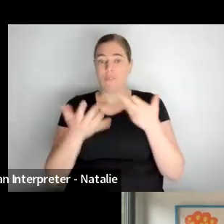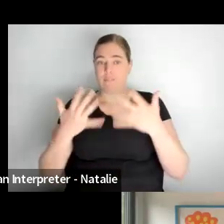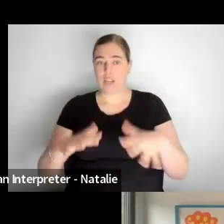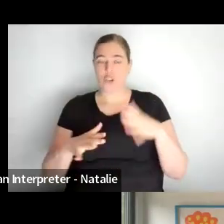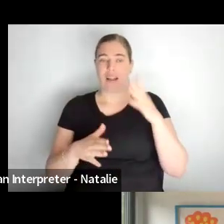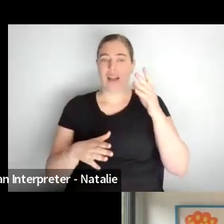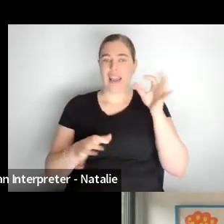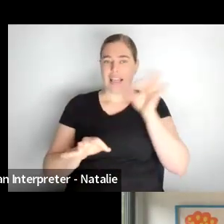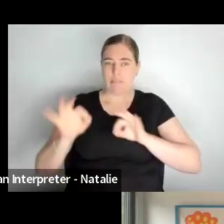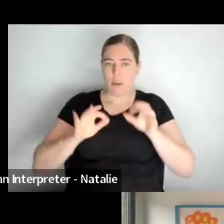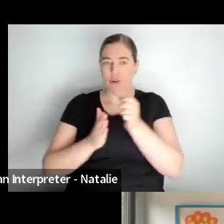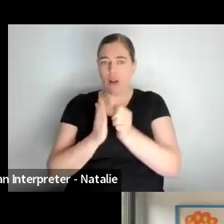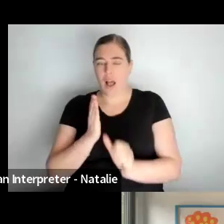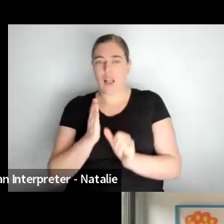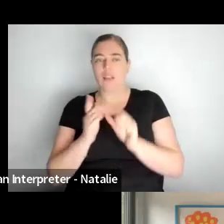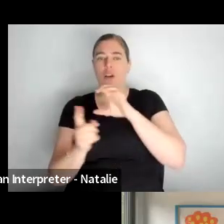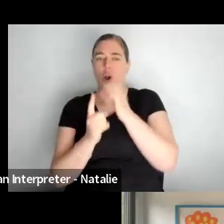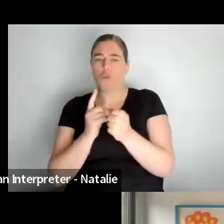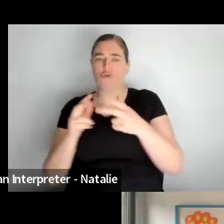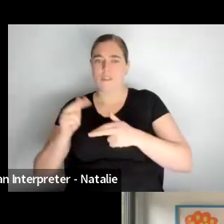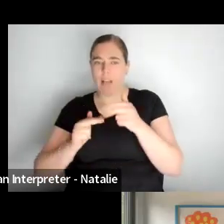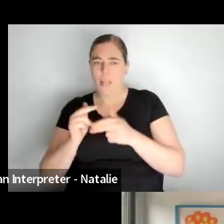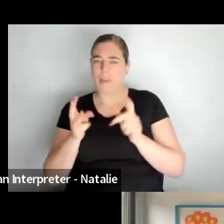immunity arts and cultural development, and what was the other one?